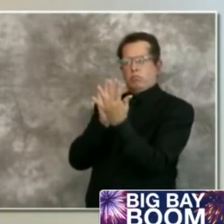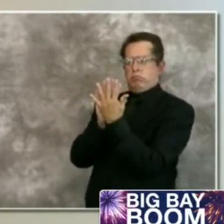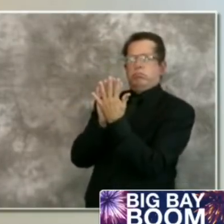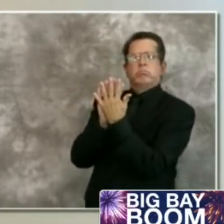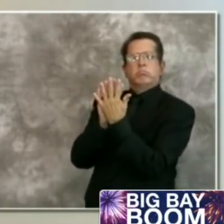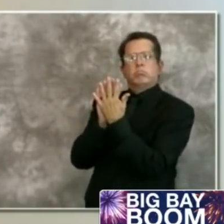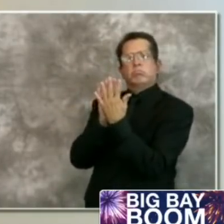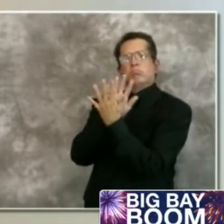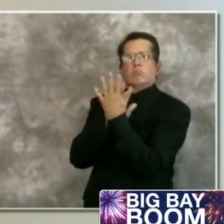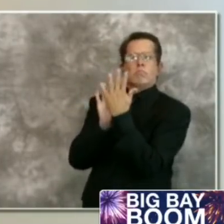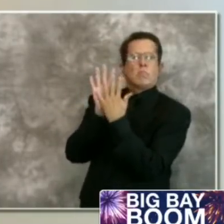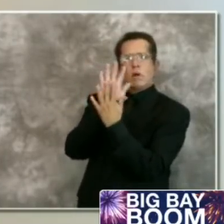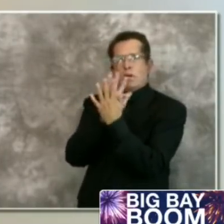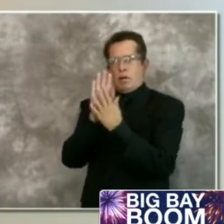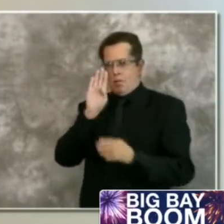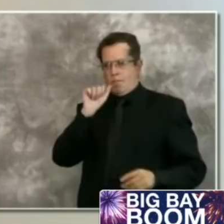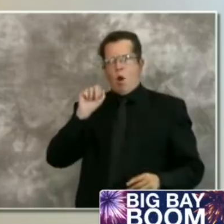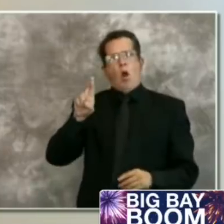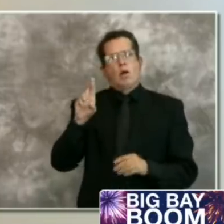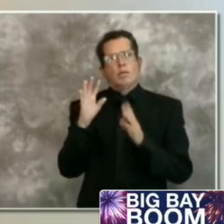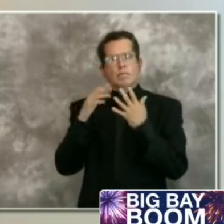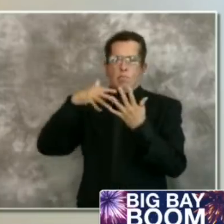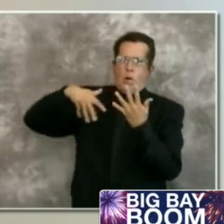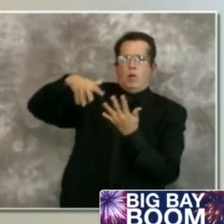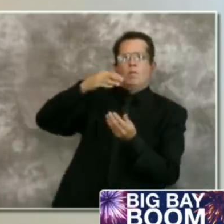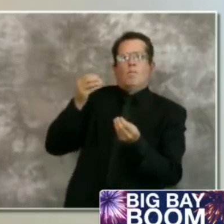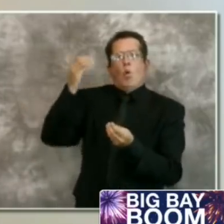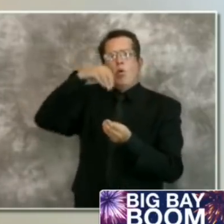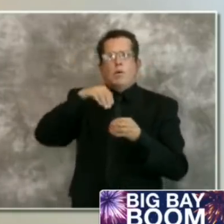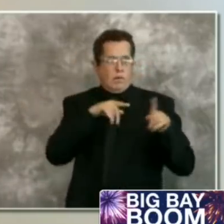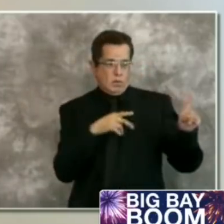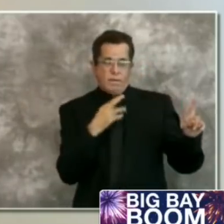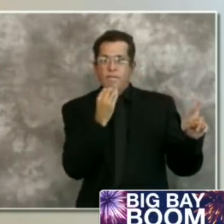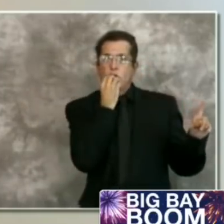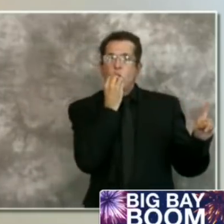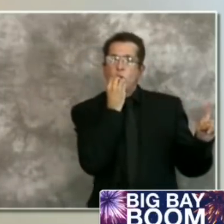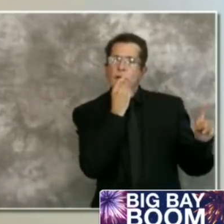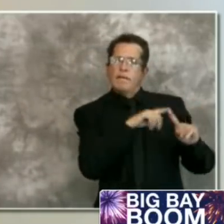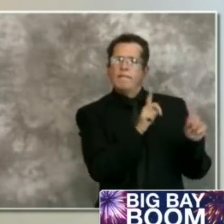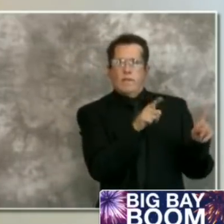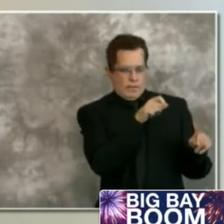COMPLIANT WITH PHYSICAL THAT CAN GUIDE WANT. PEOPLE OFTEN